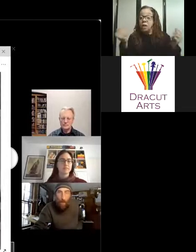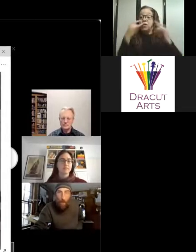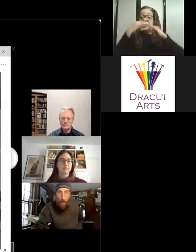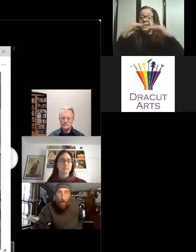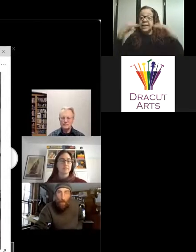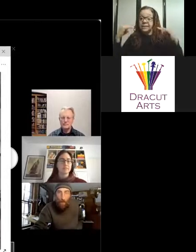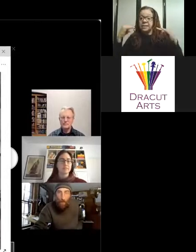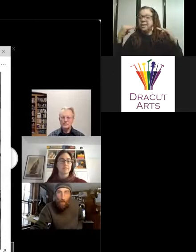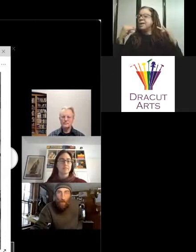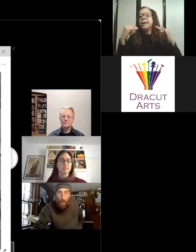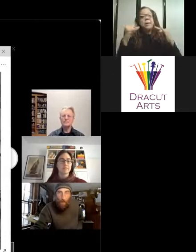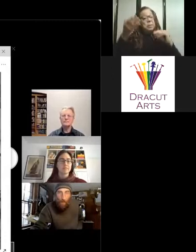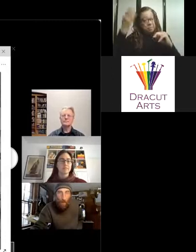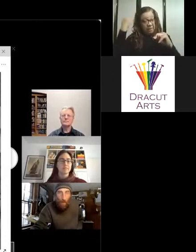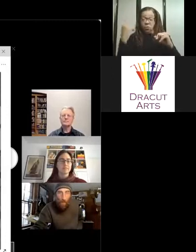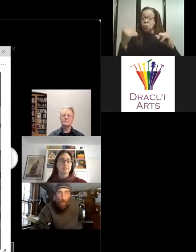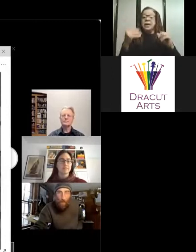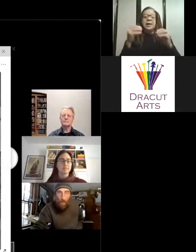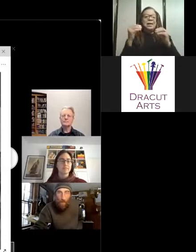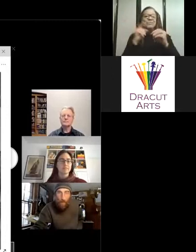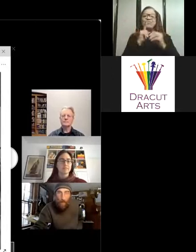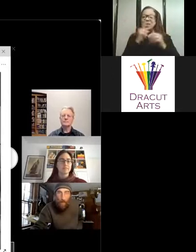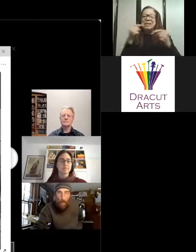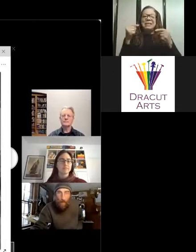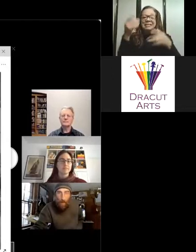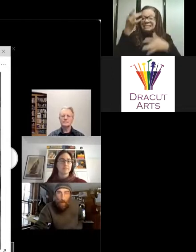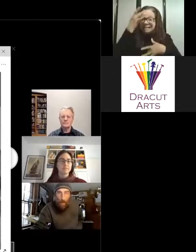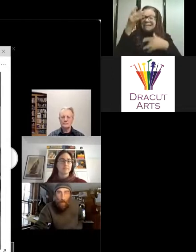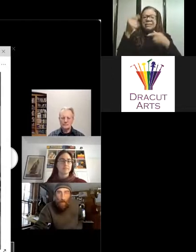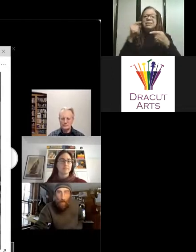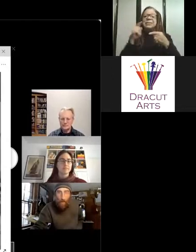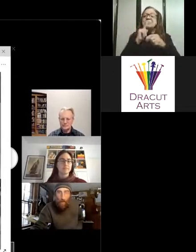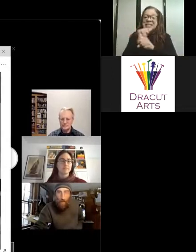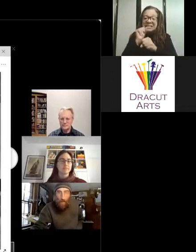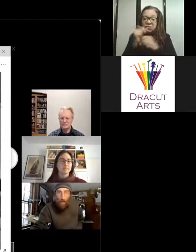more injured, wounded, sick men then um, could be accommodated in the